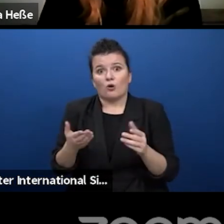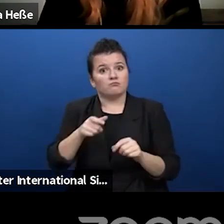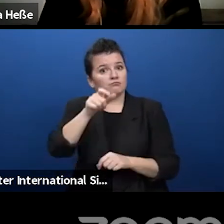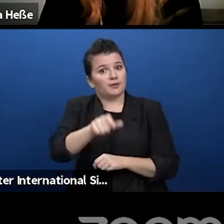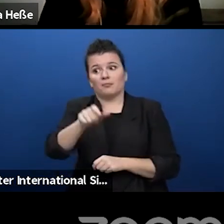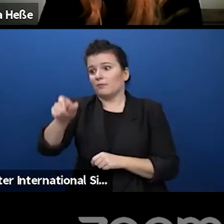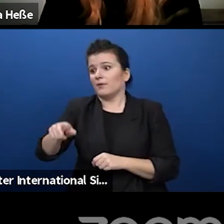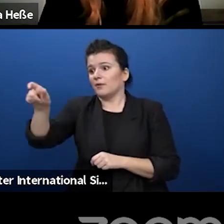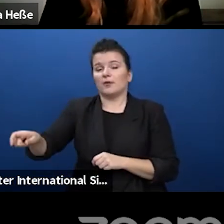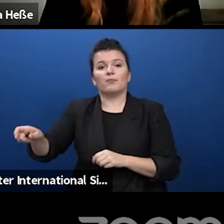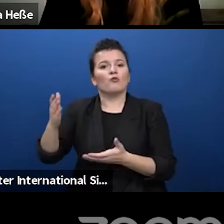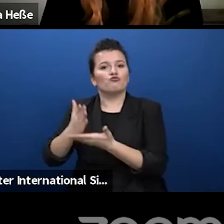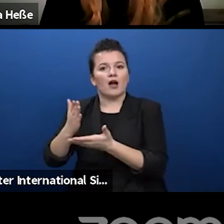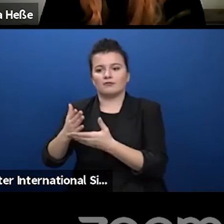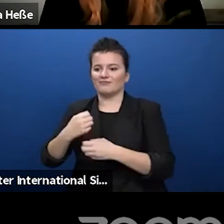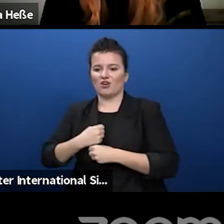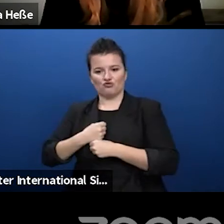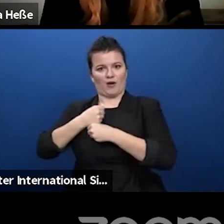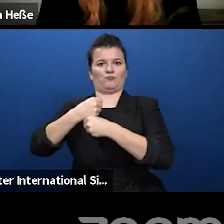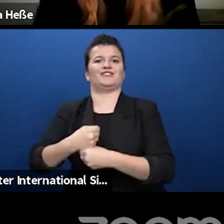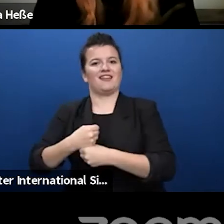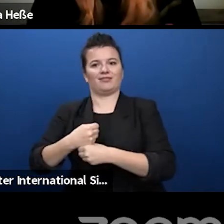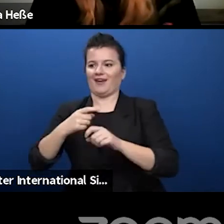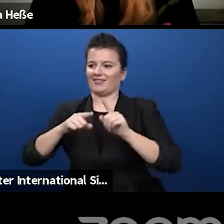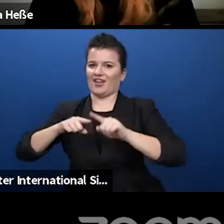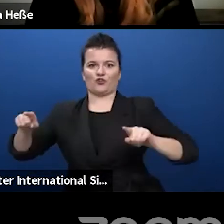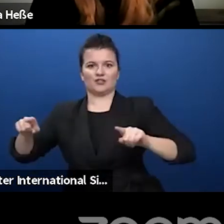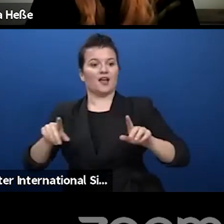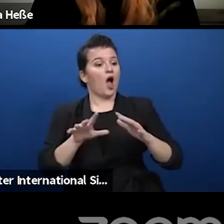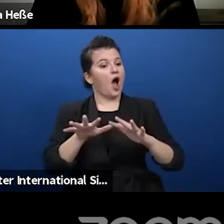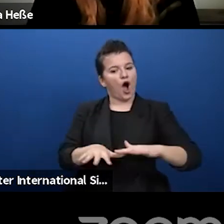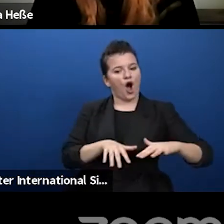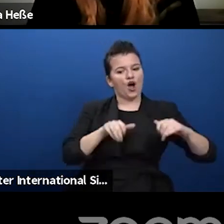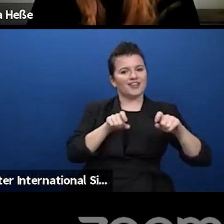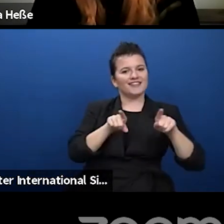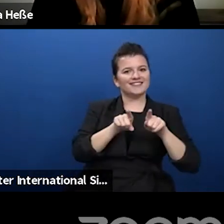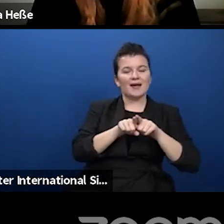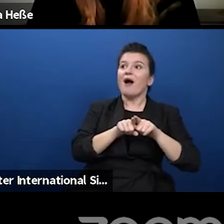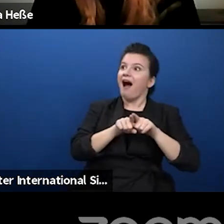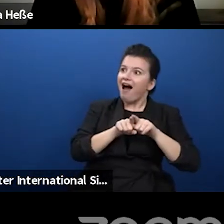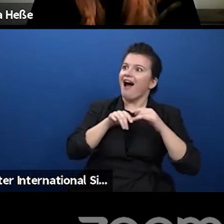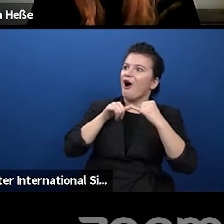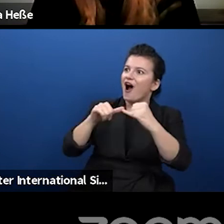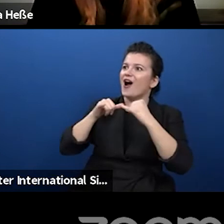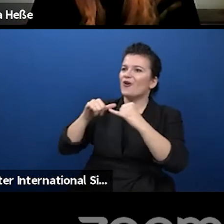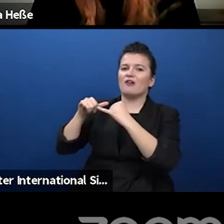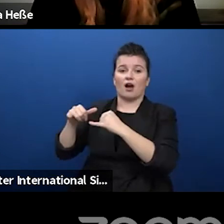in the audience and we are far away from that as you already said, so it's both, it's bringing a